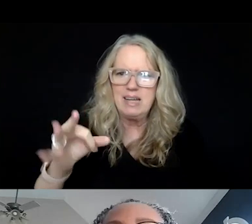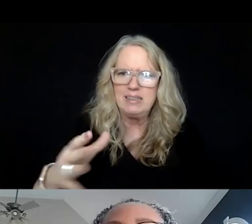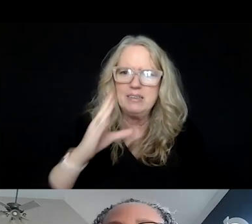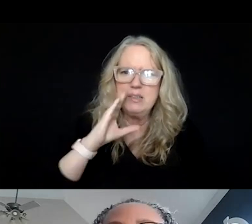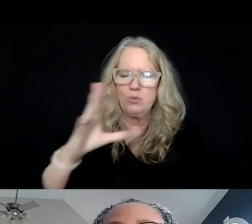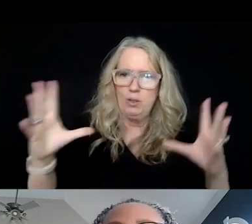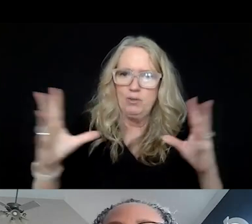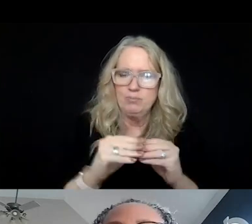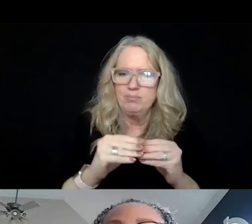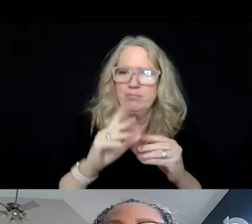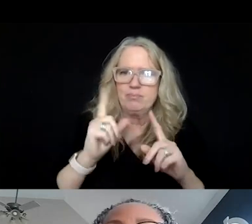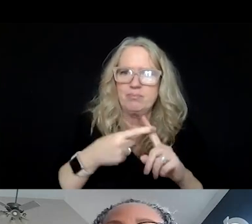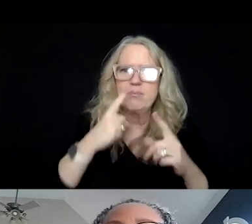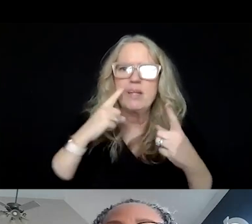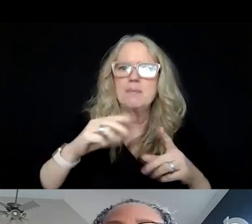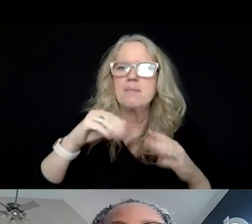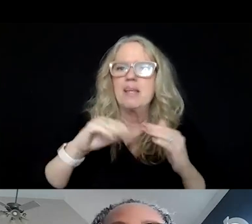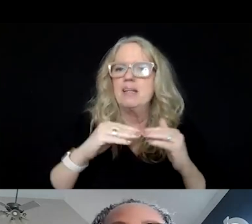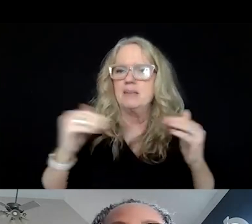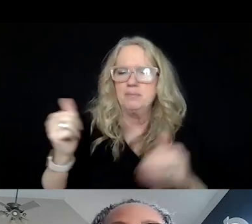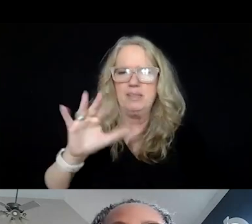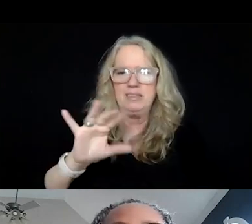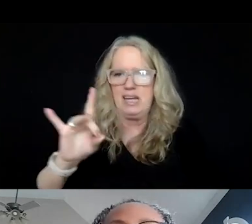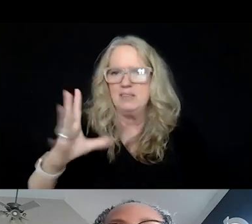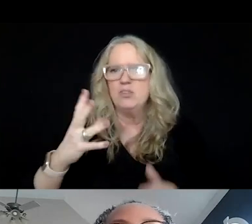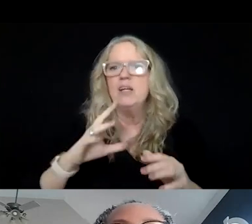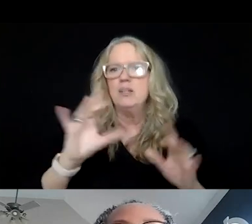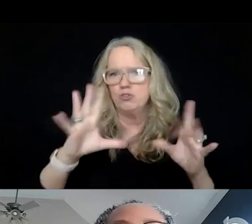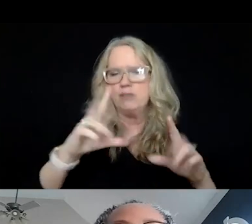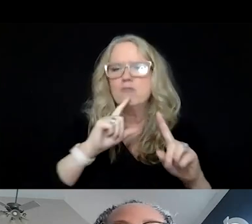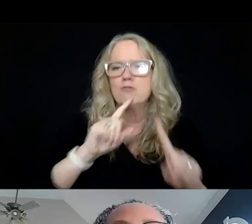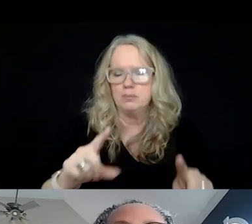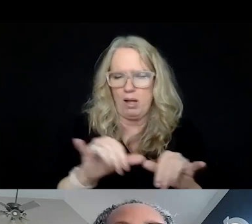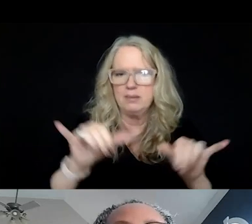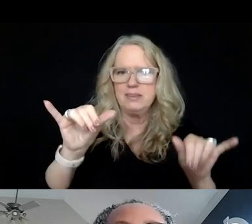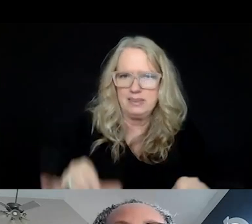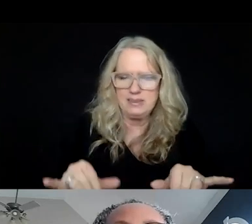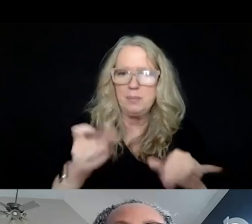JOURNEY IN THE CRISIS RESPONSE SYSTEM. THIS IS DESIGNED TO